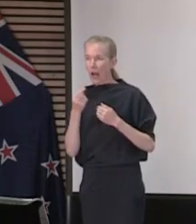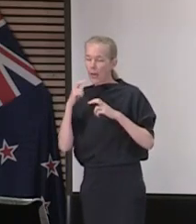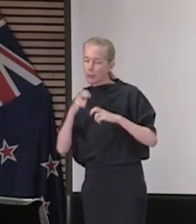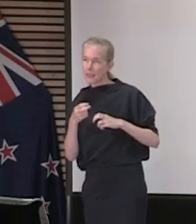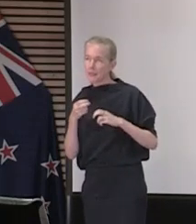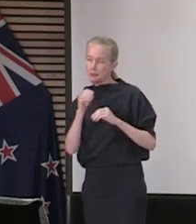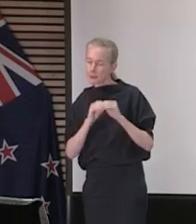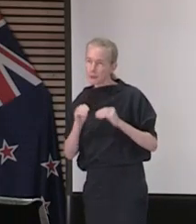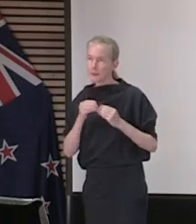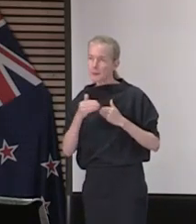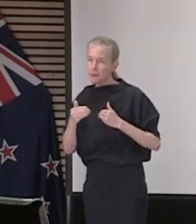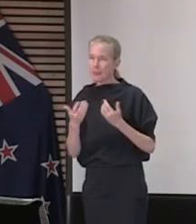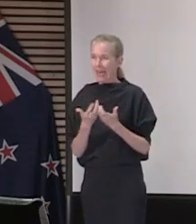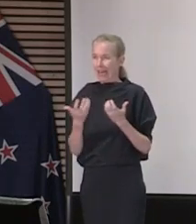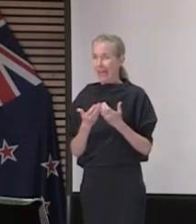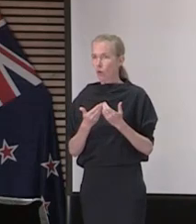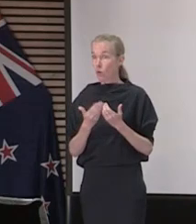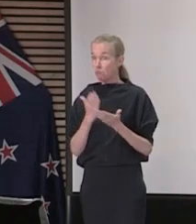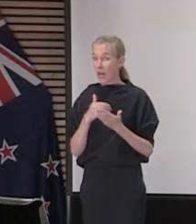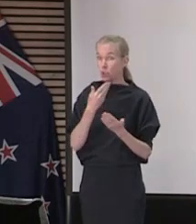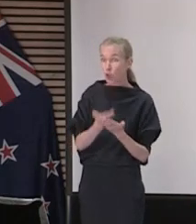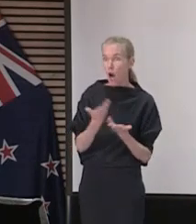theyare likely to be a part of oursystem for some time to come.